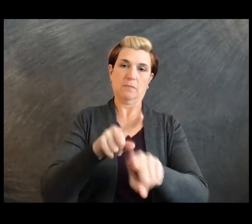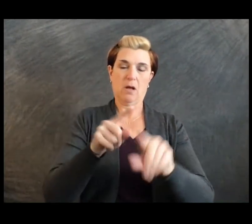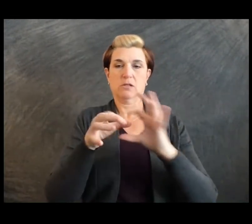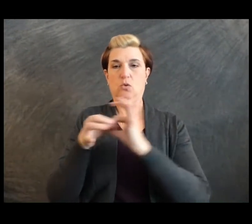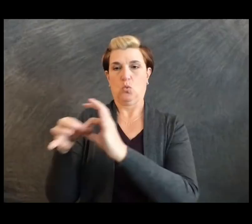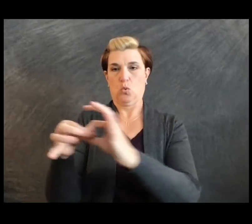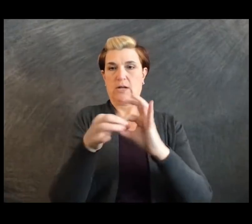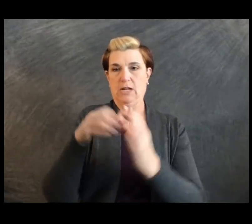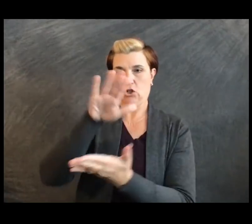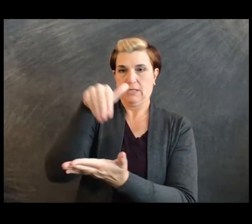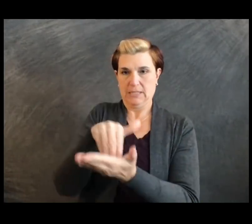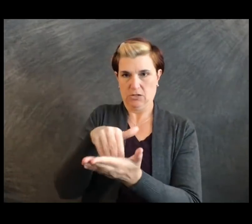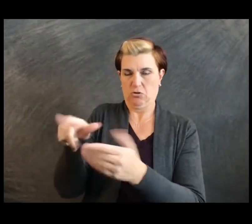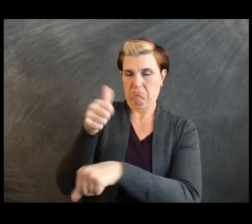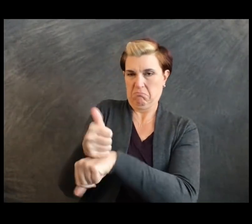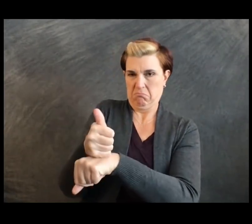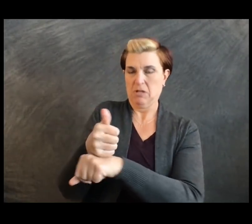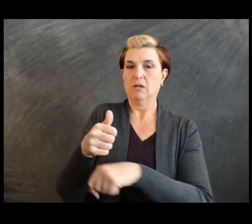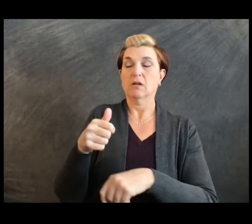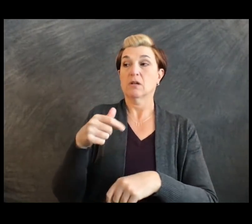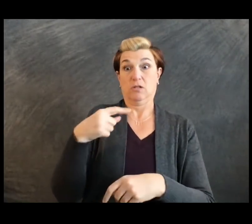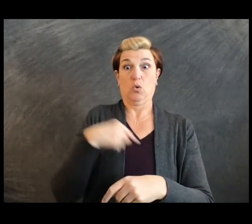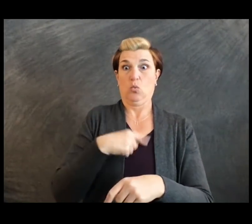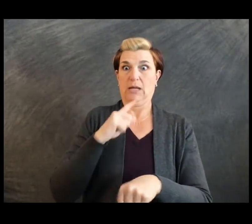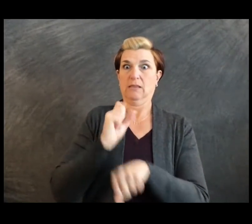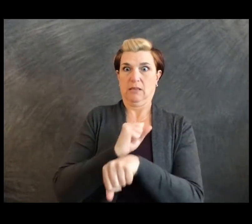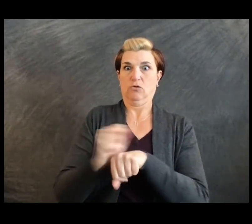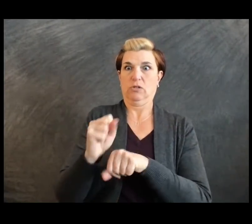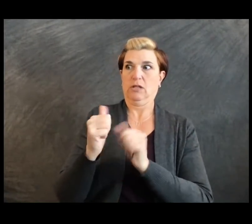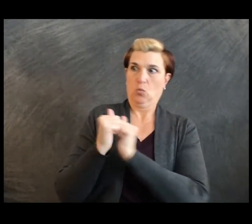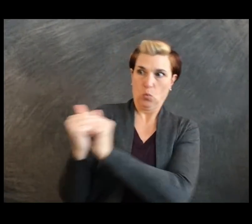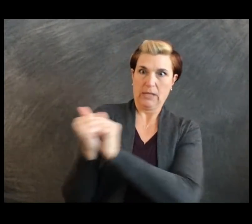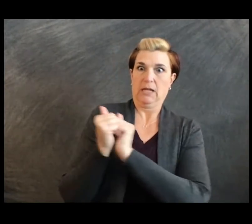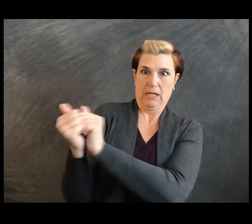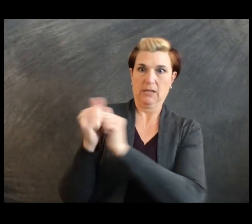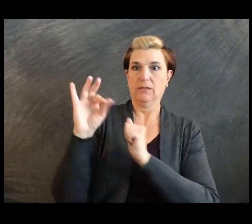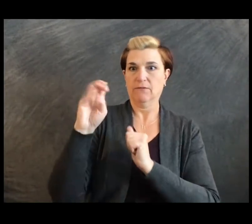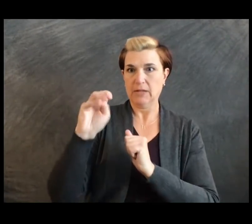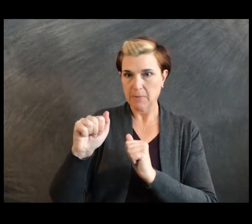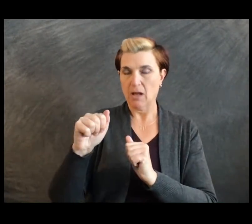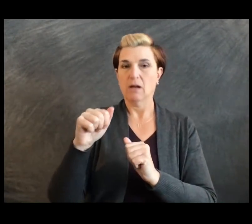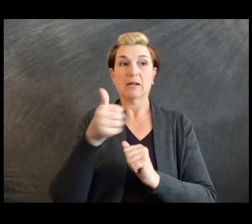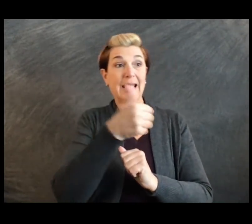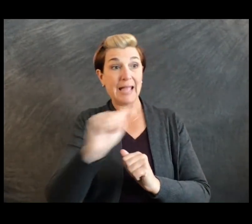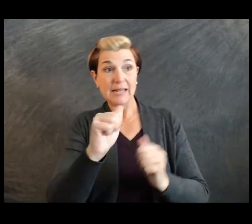literally hour by hour through FEMA processing requests from States most